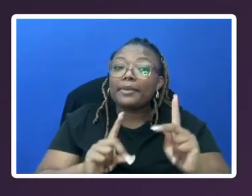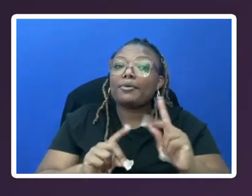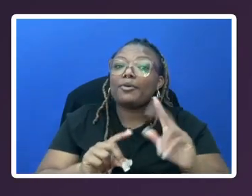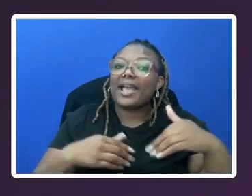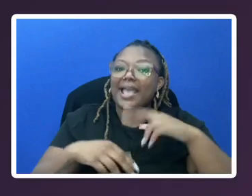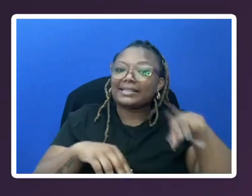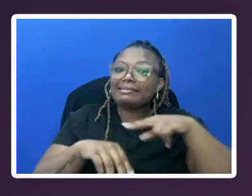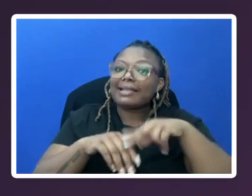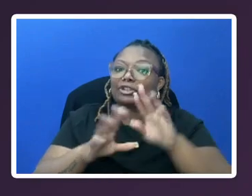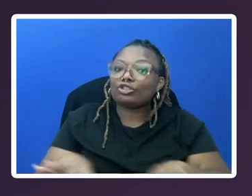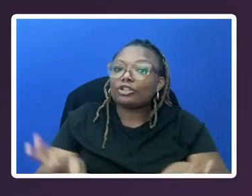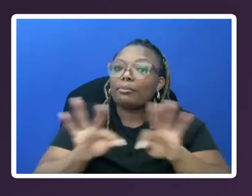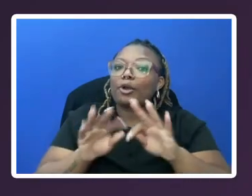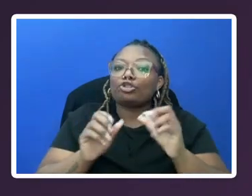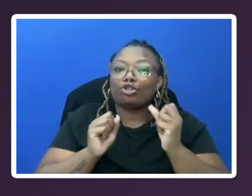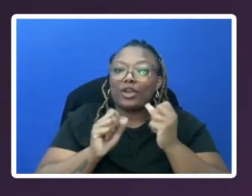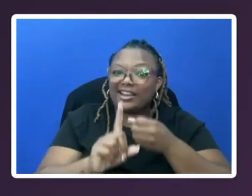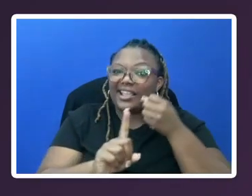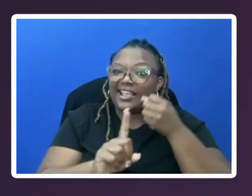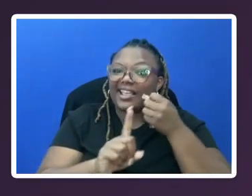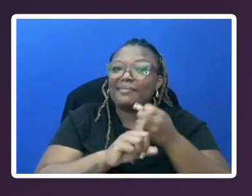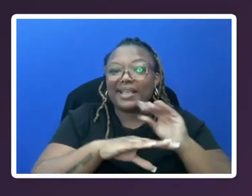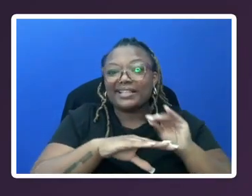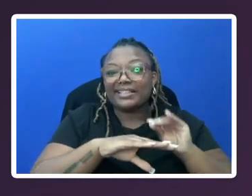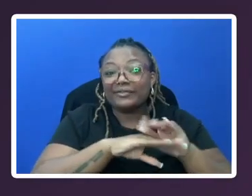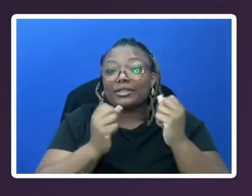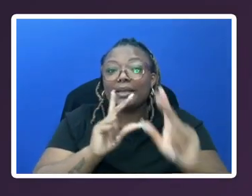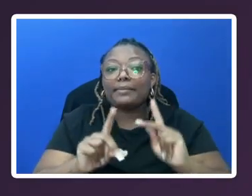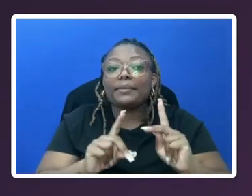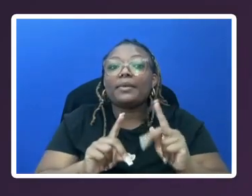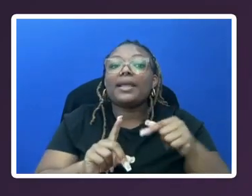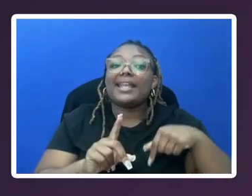many people, in this case, in our country, in the United States, although we might have some